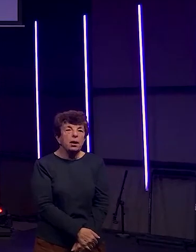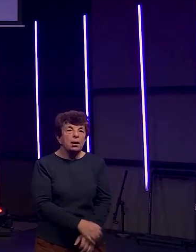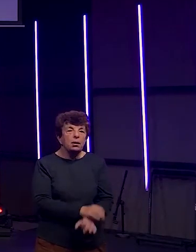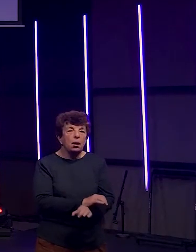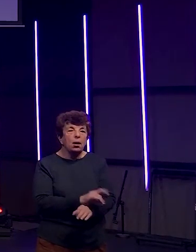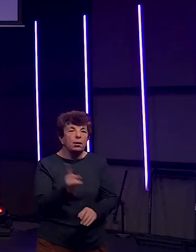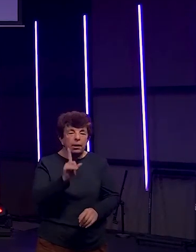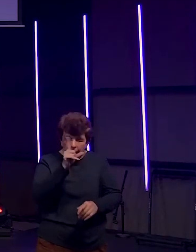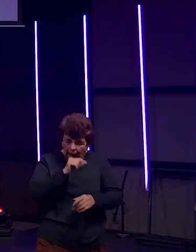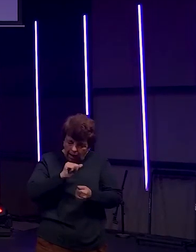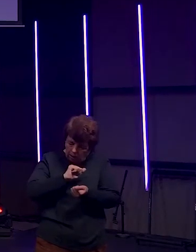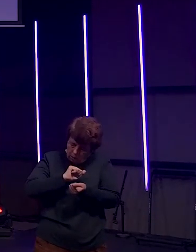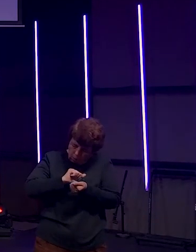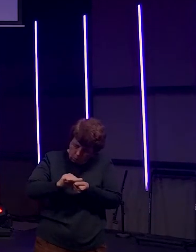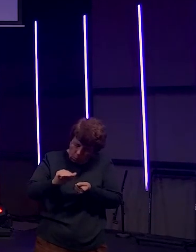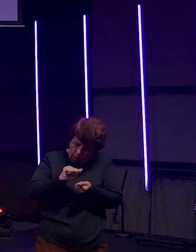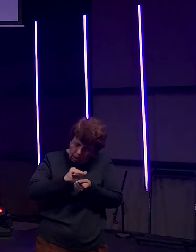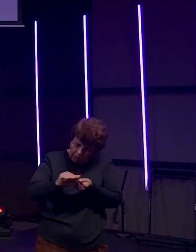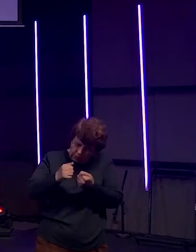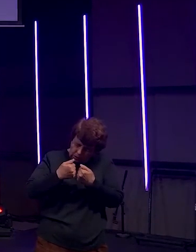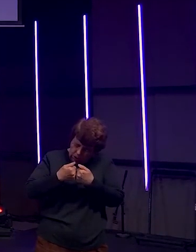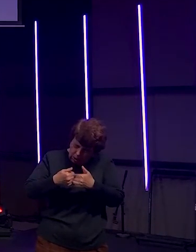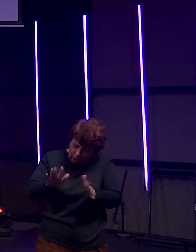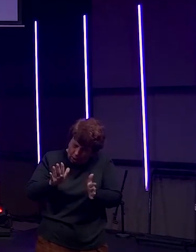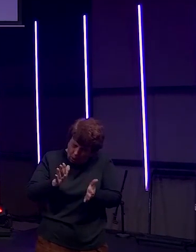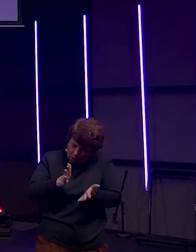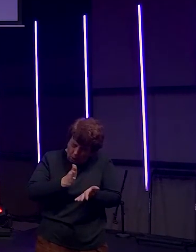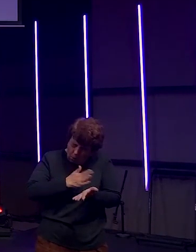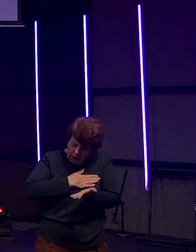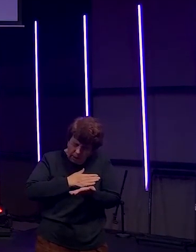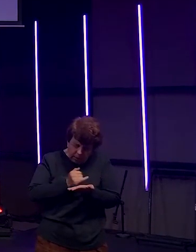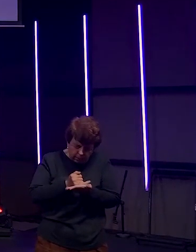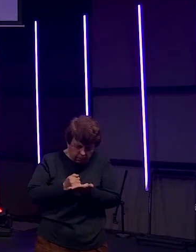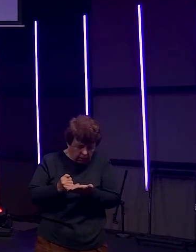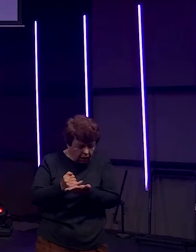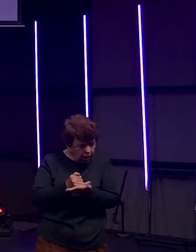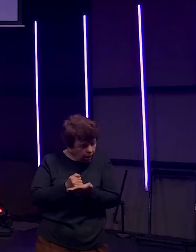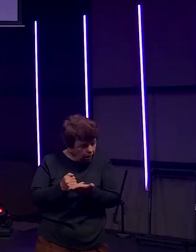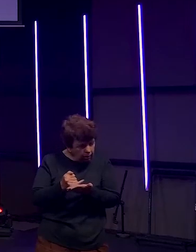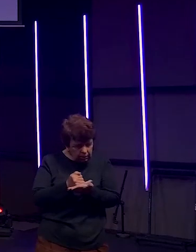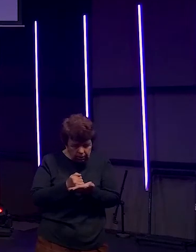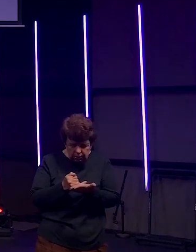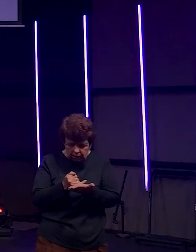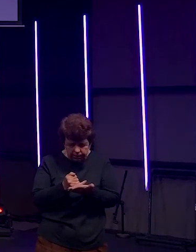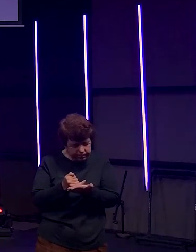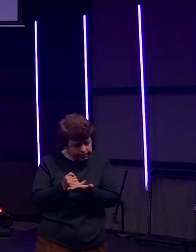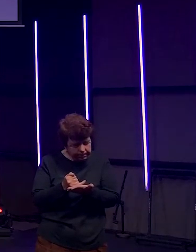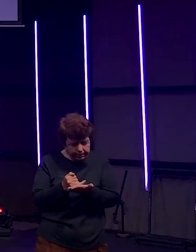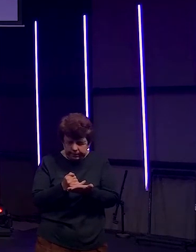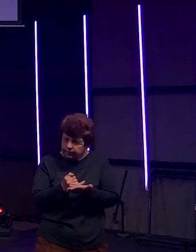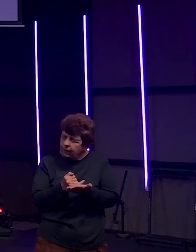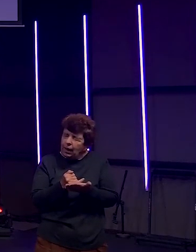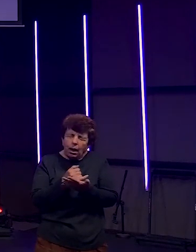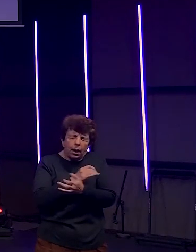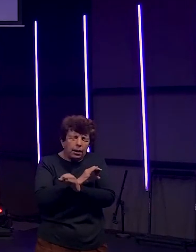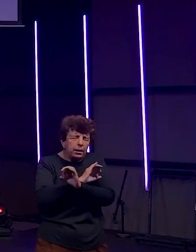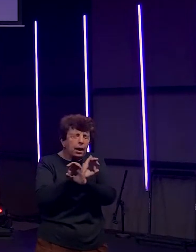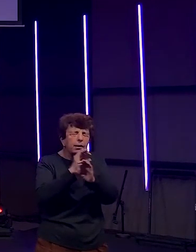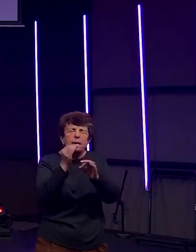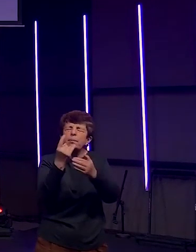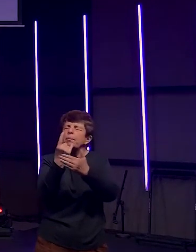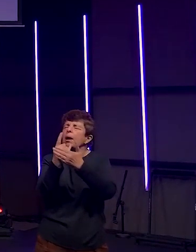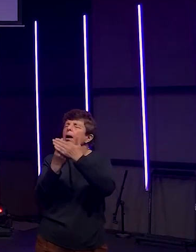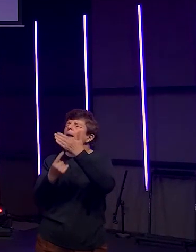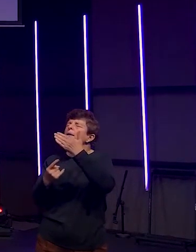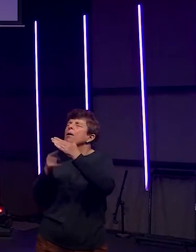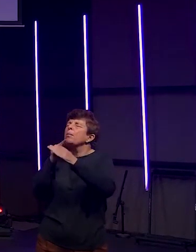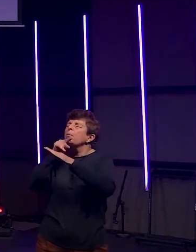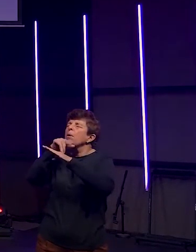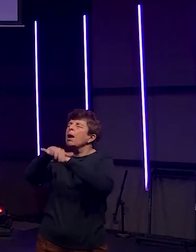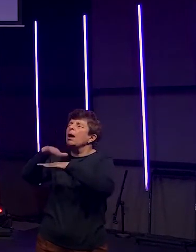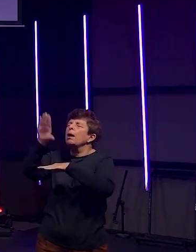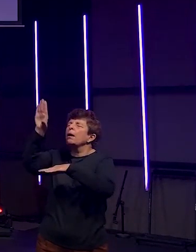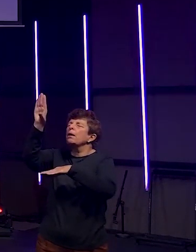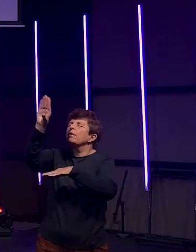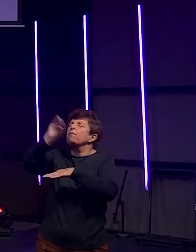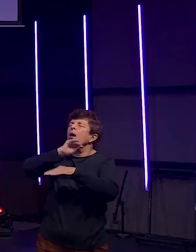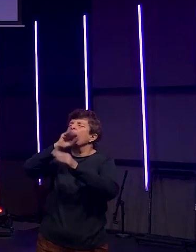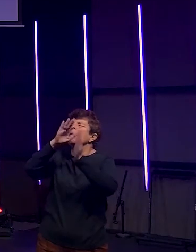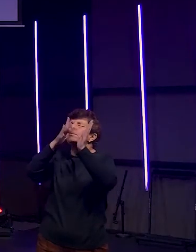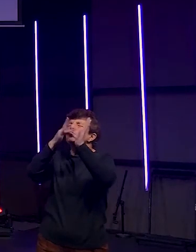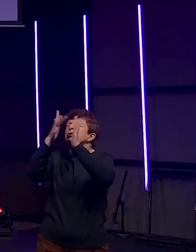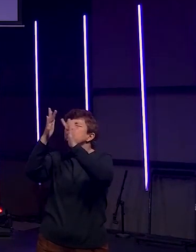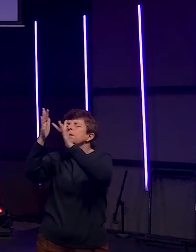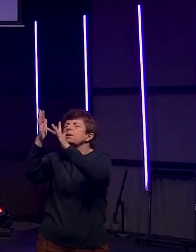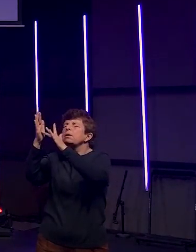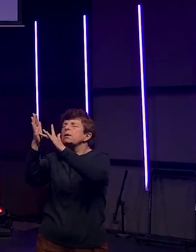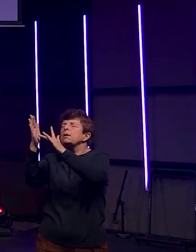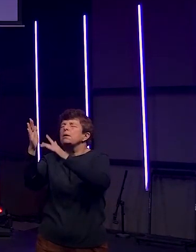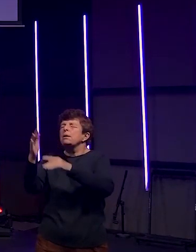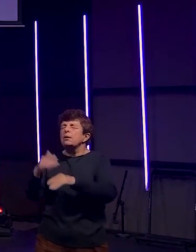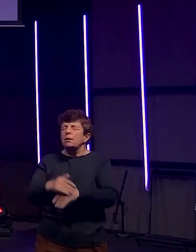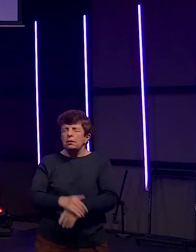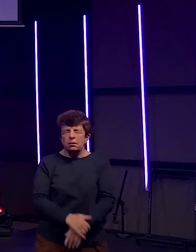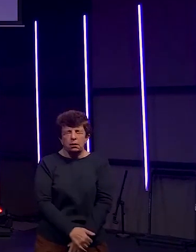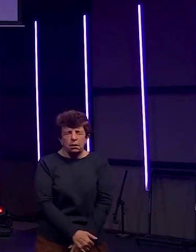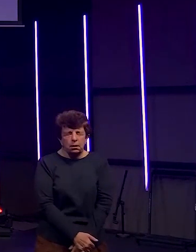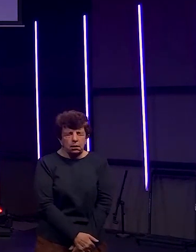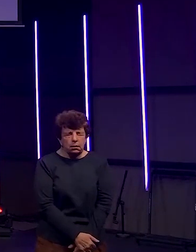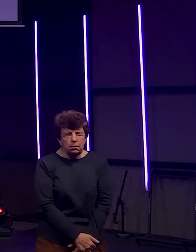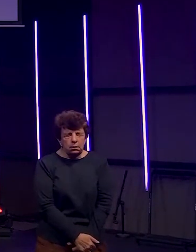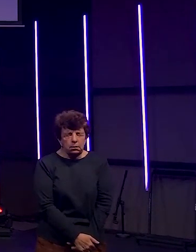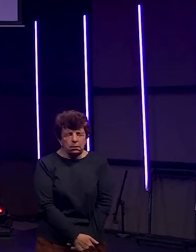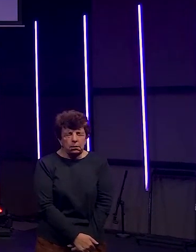What can wash away my sin? Nothing but the blood of Jesus